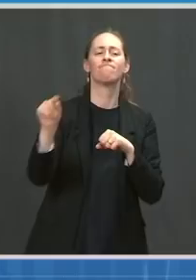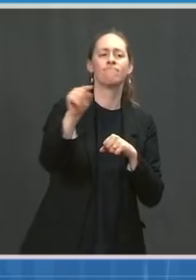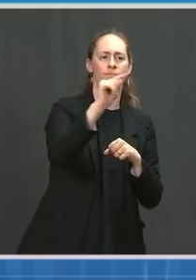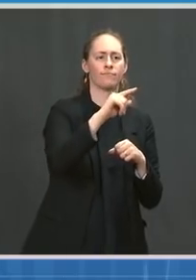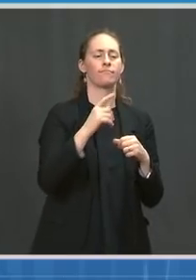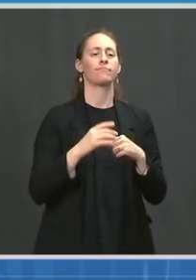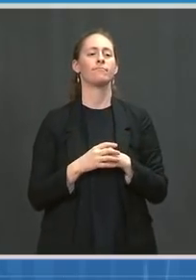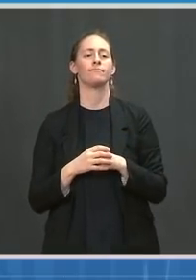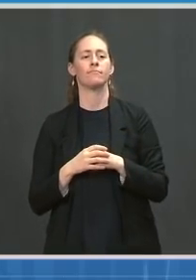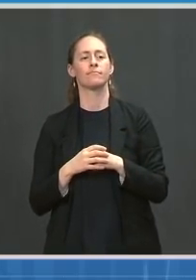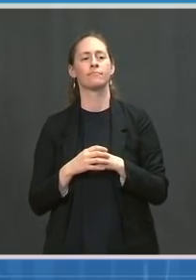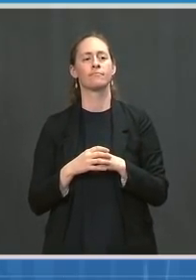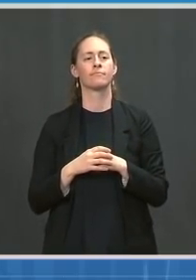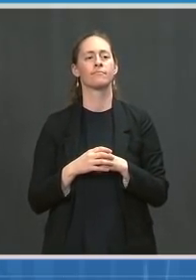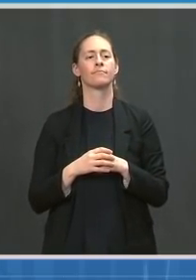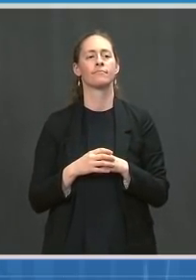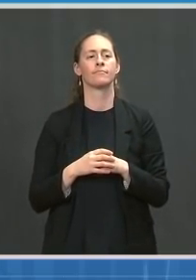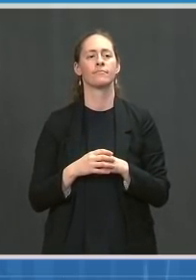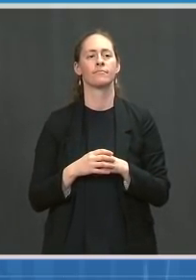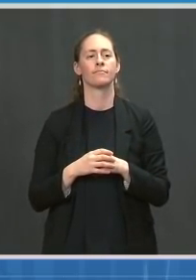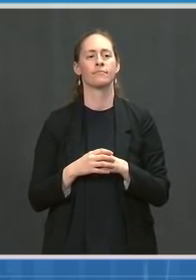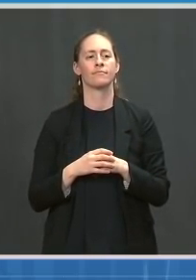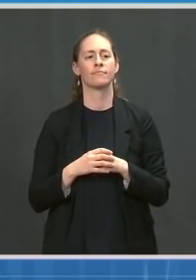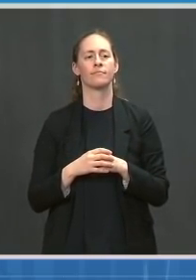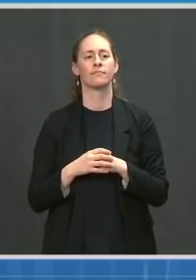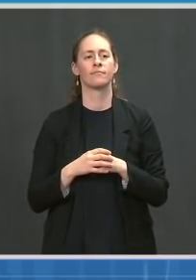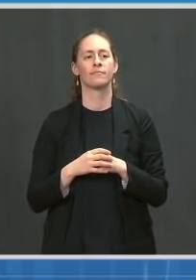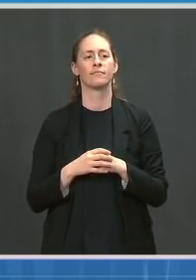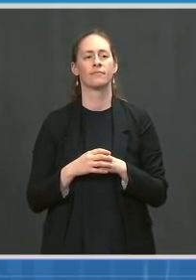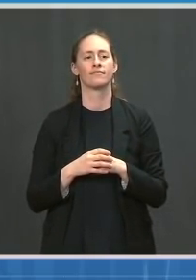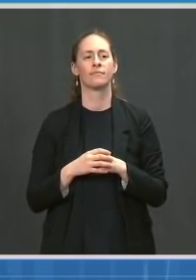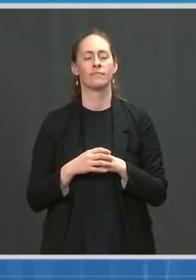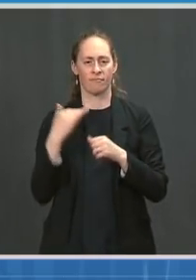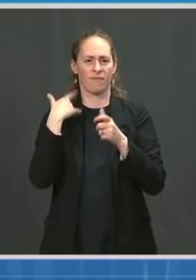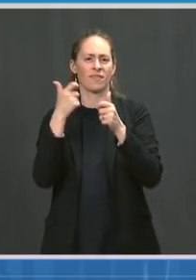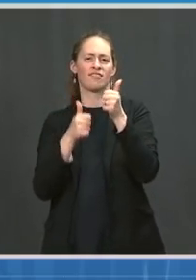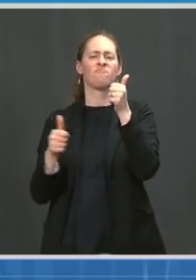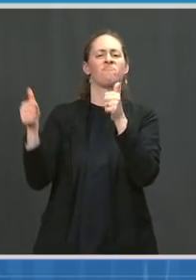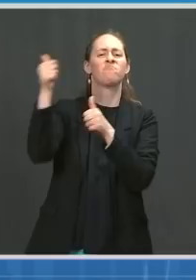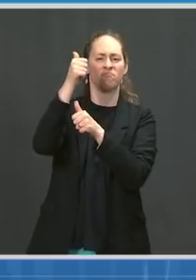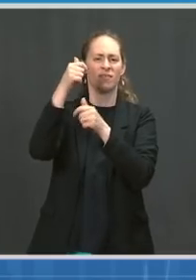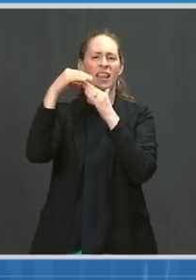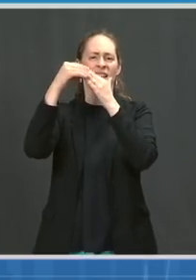addressed the group last night. They were on the Zoom, literally 2,000 people --